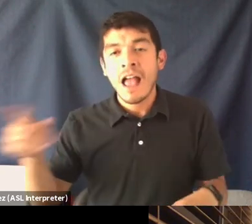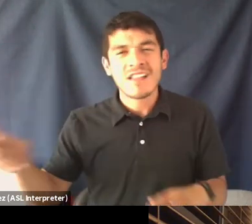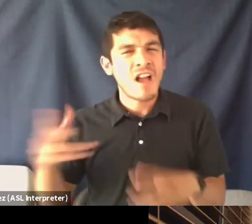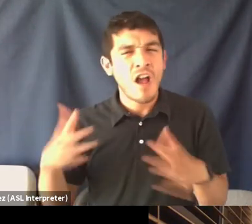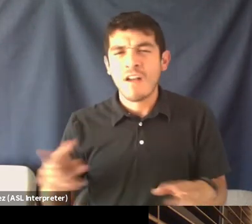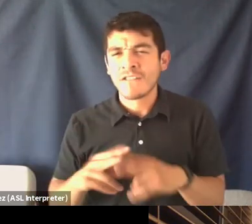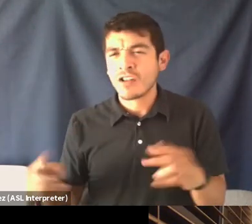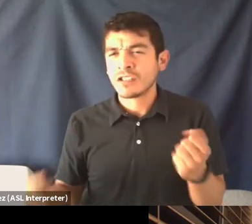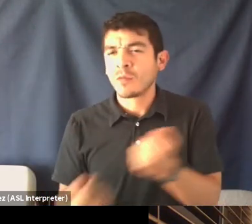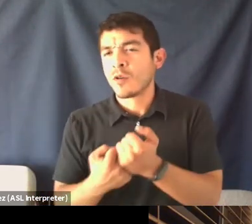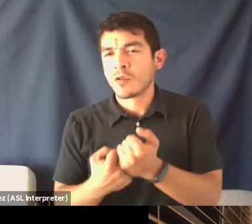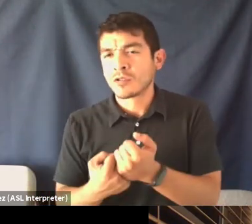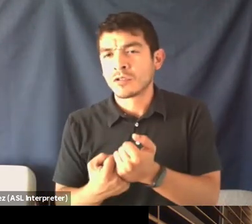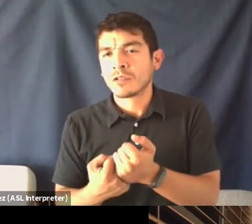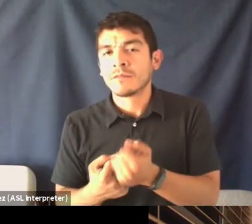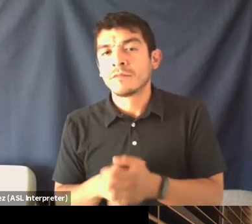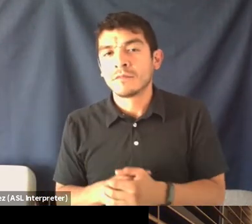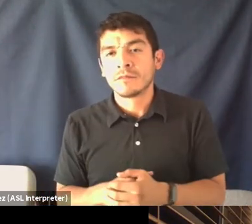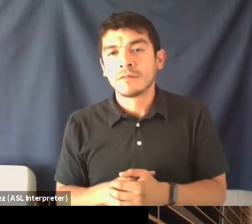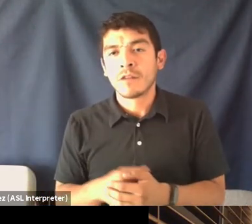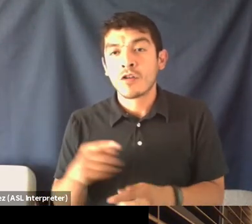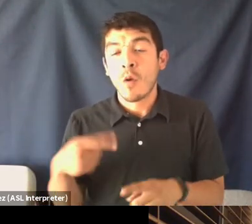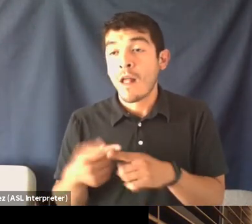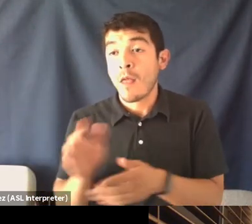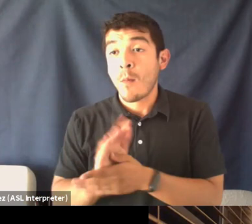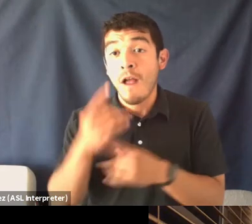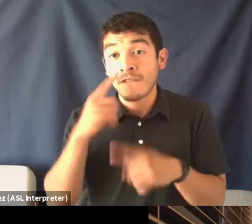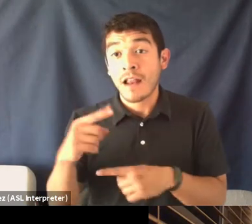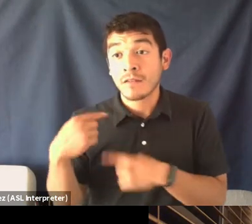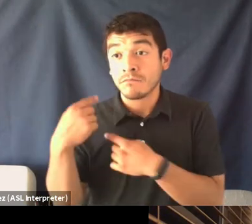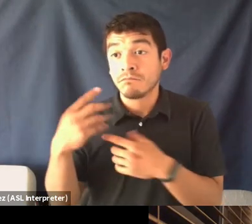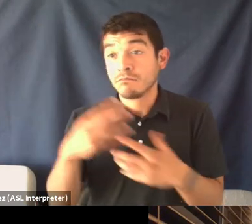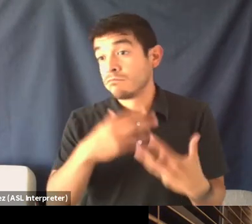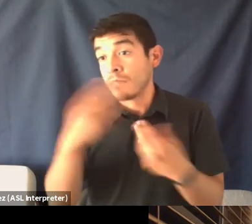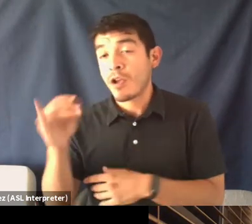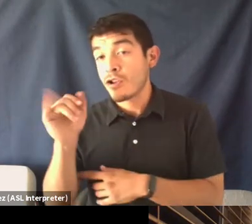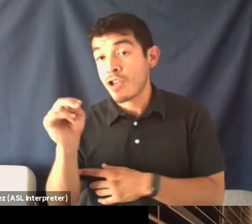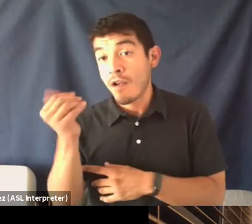So, we're finally, the movie's finally coming out January 15th, which is exciting.